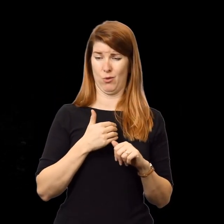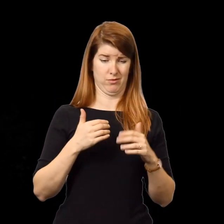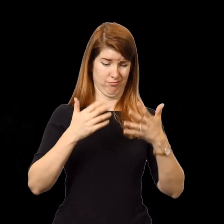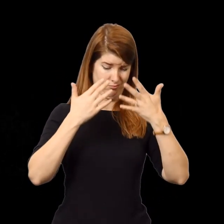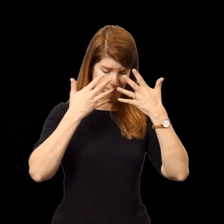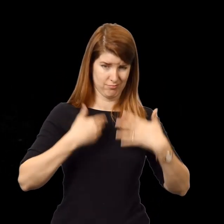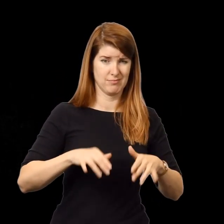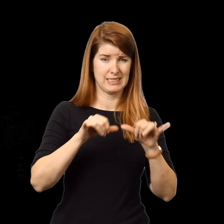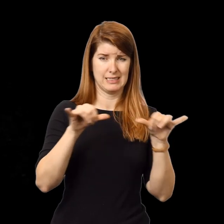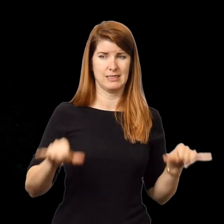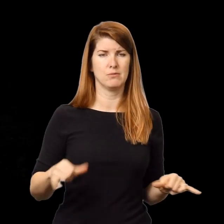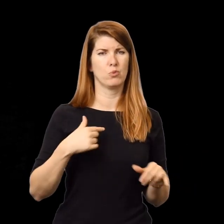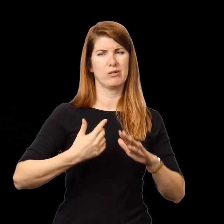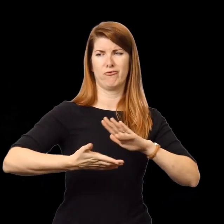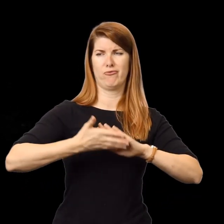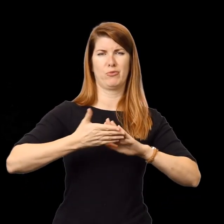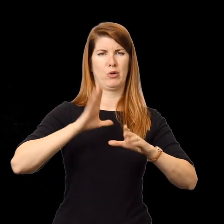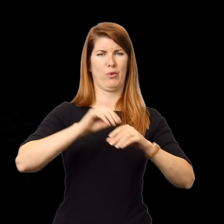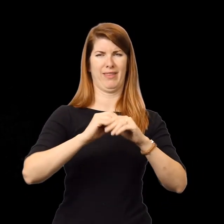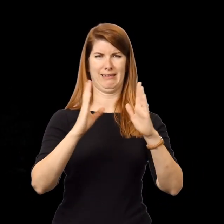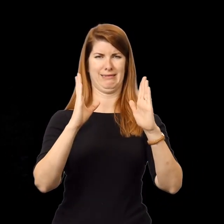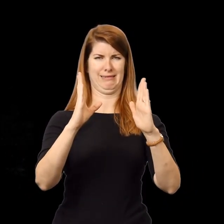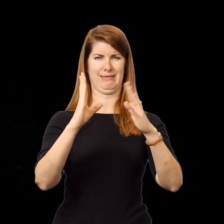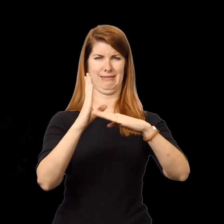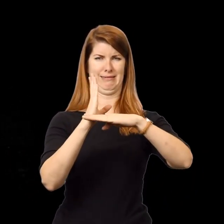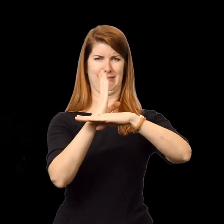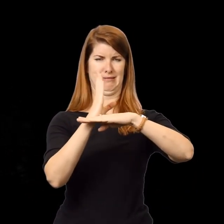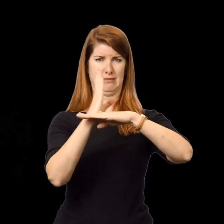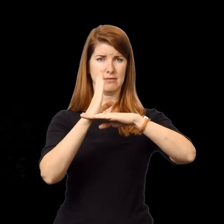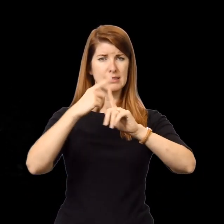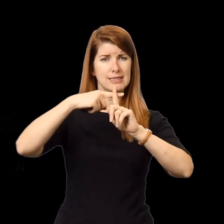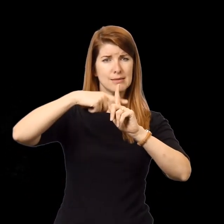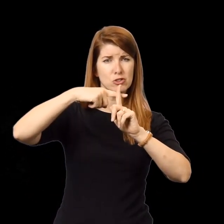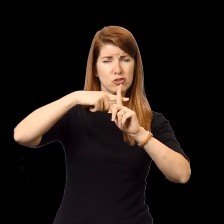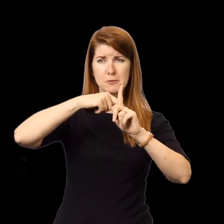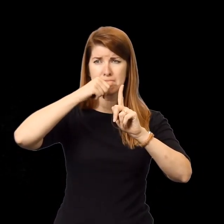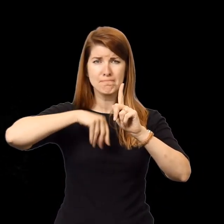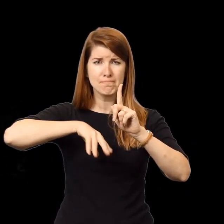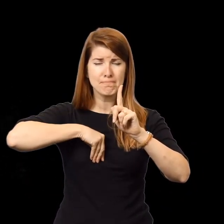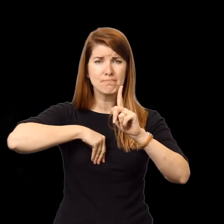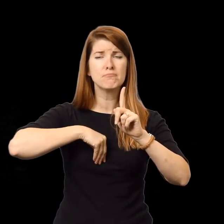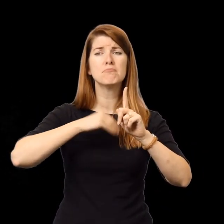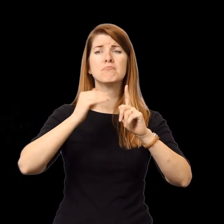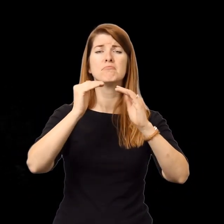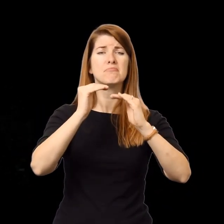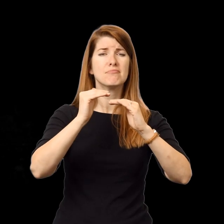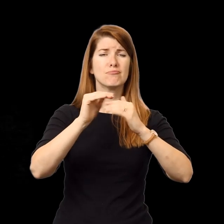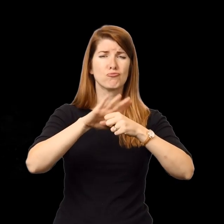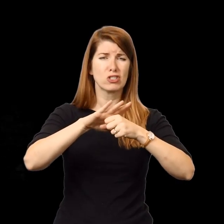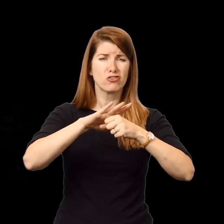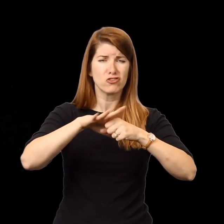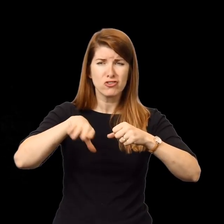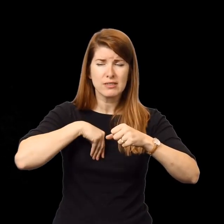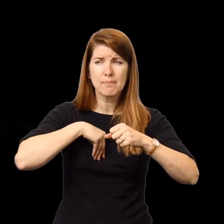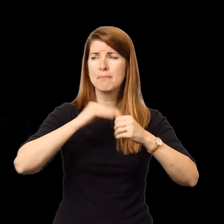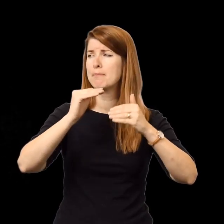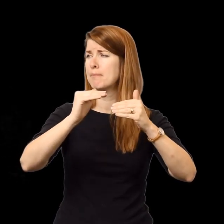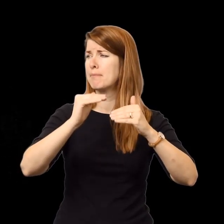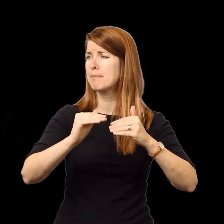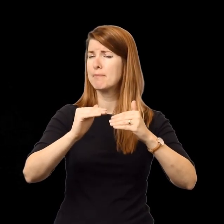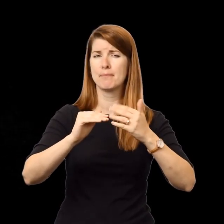Our whole system, as humans we operate within a real narrow range of temperature, pressure,